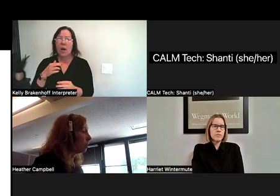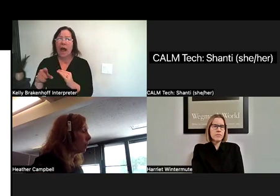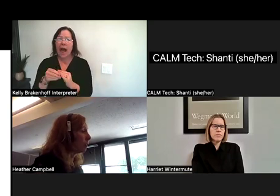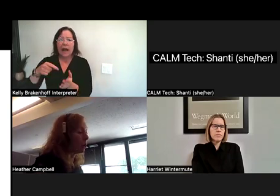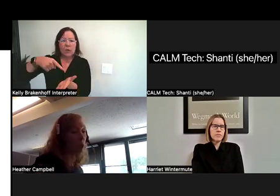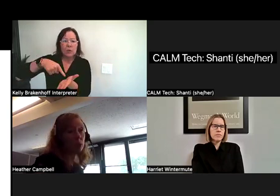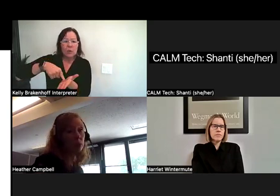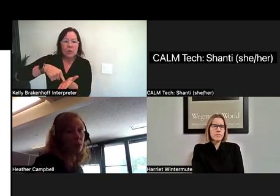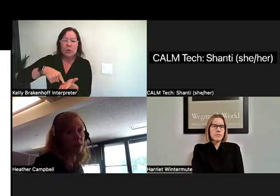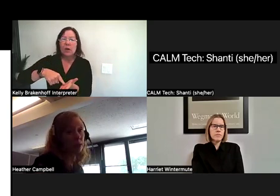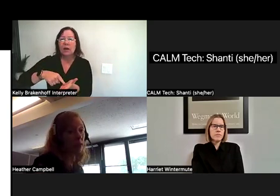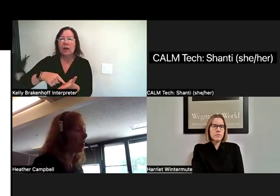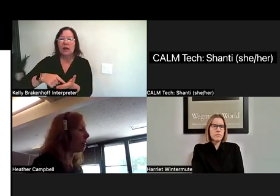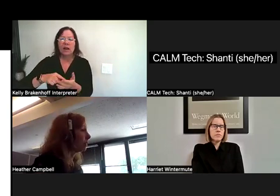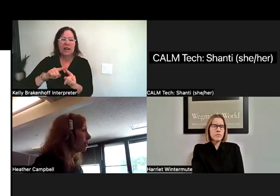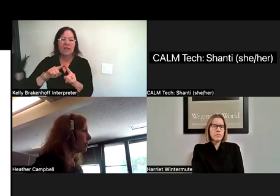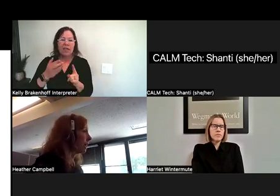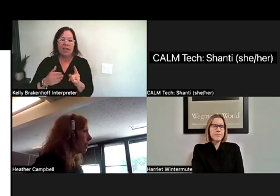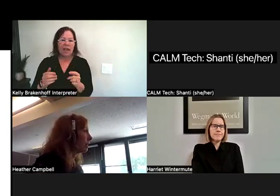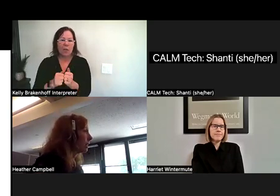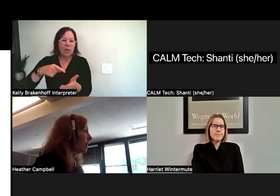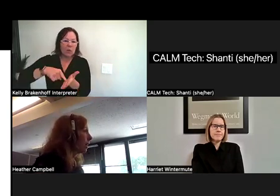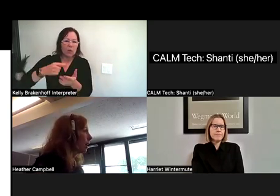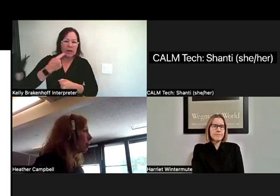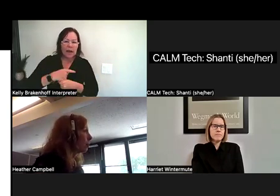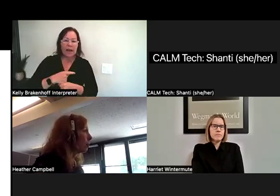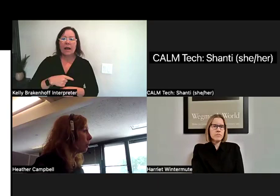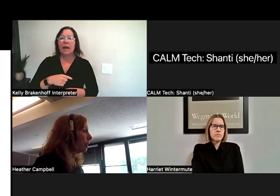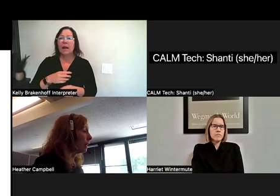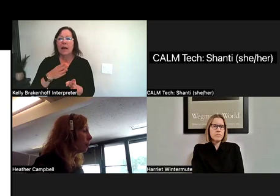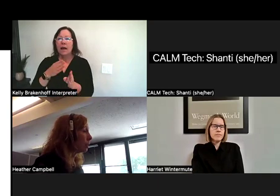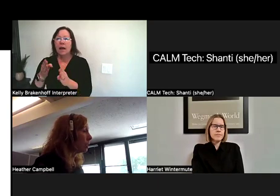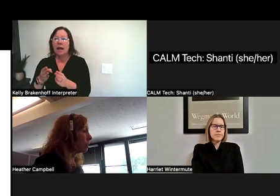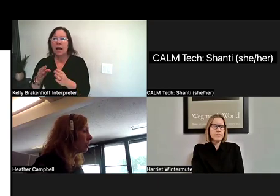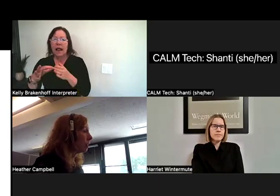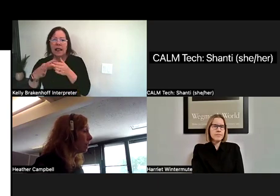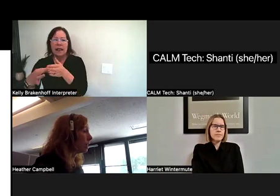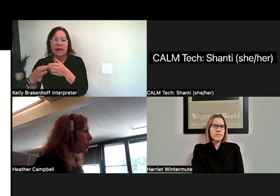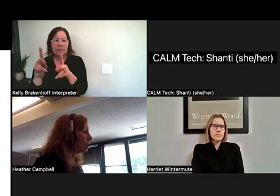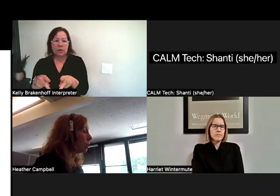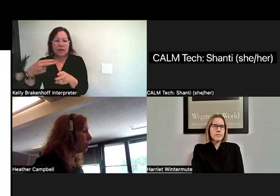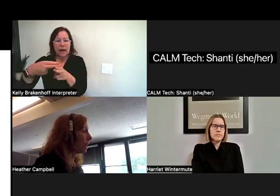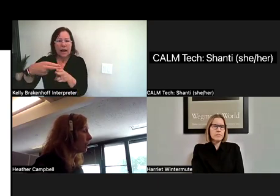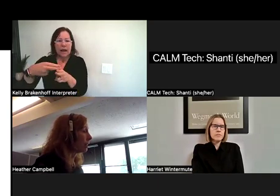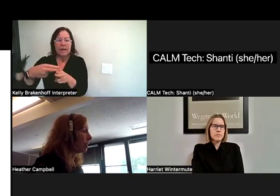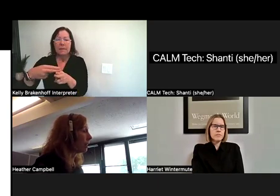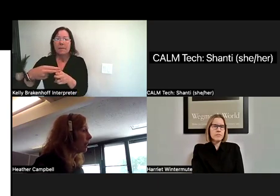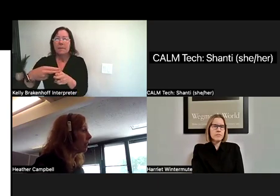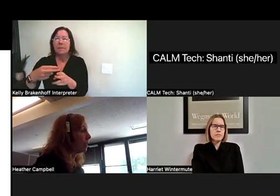one for those things that did have a date. We put the lead person on each project or task. If there